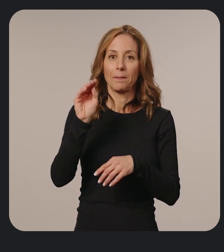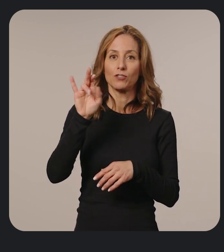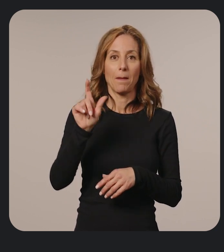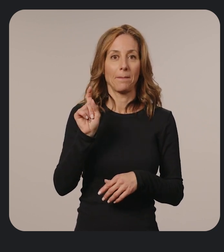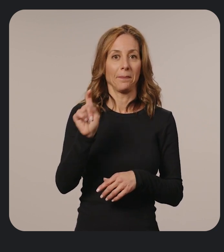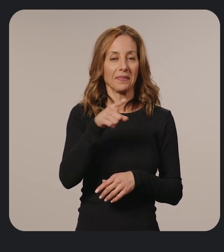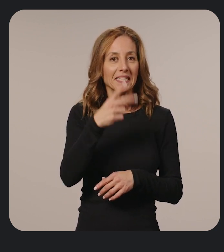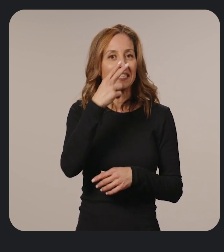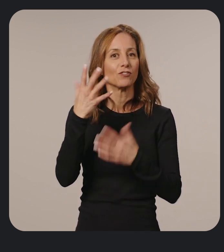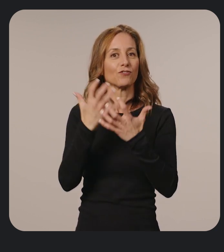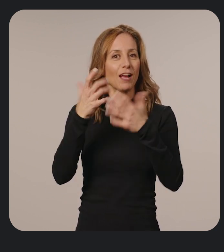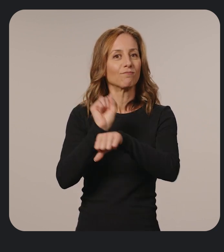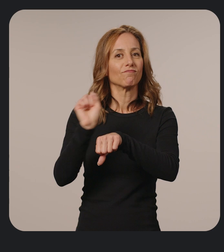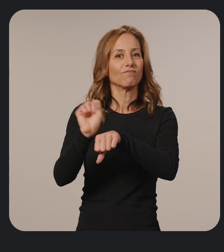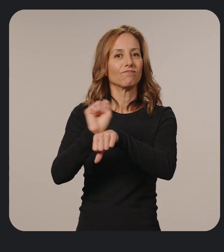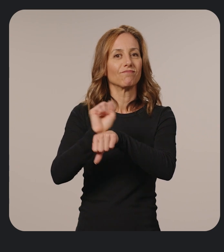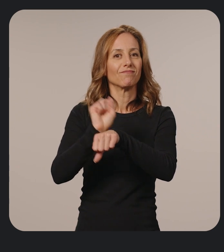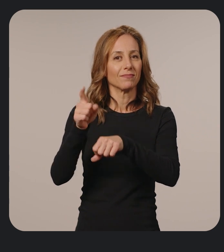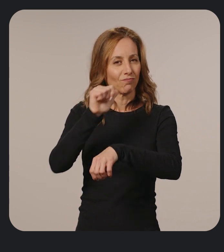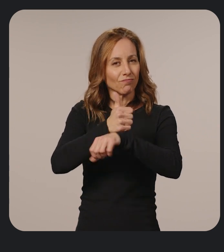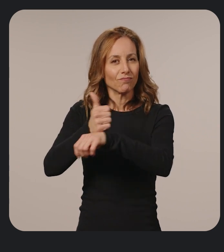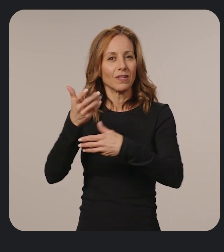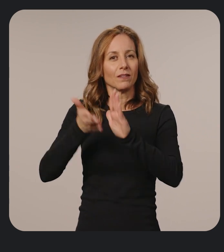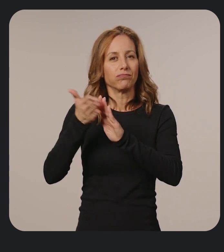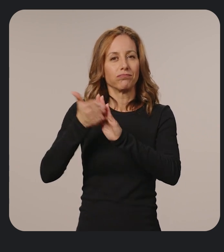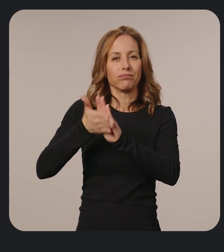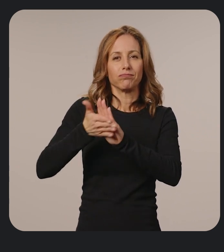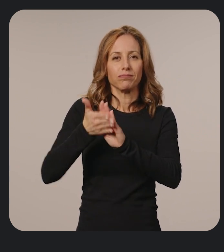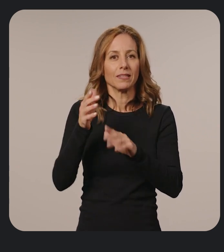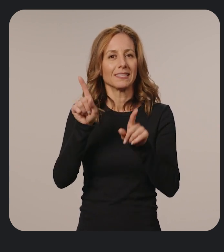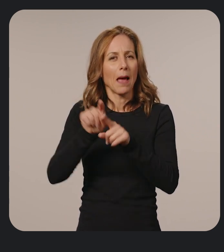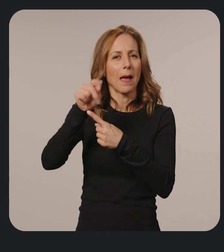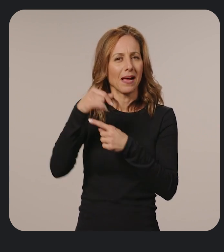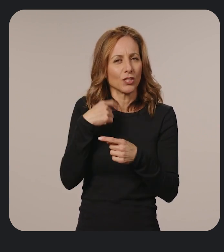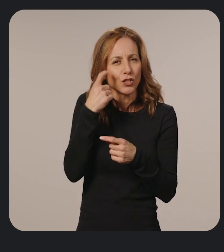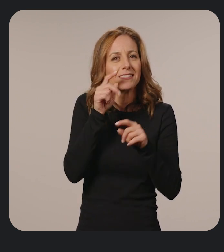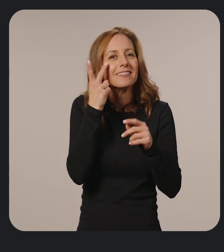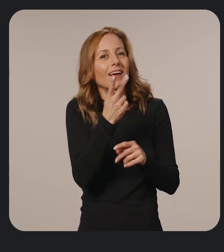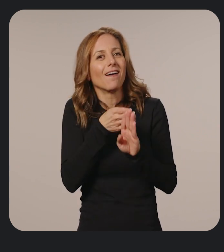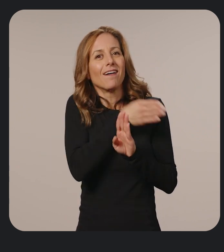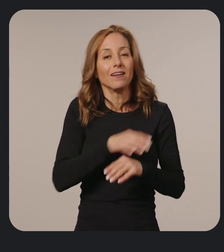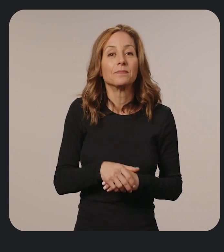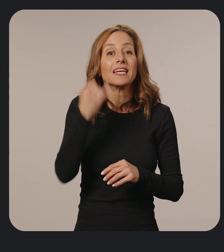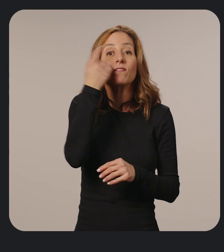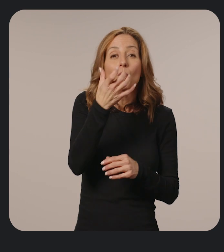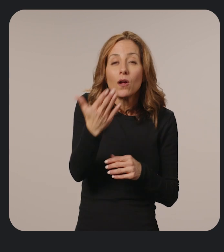button, you'd find this shader doing the work. It's loaded and configured using the same APIs that we just toured.